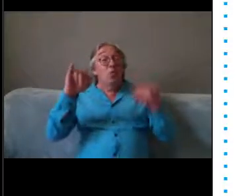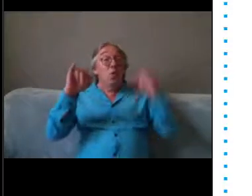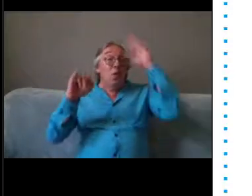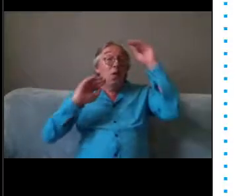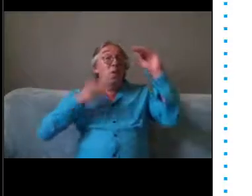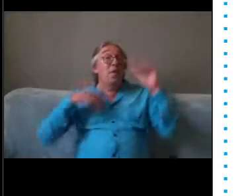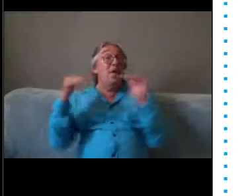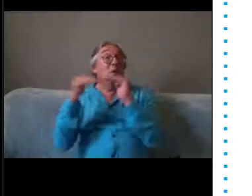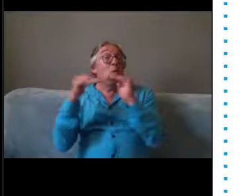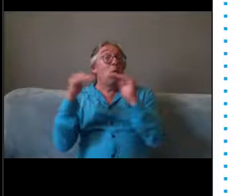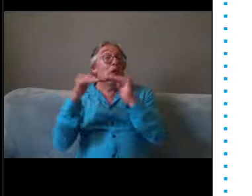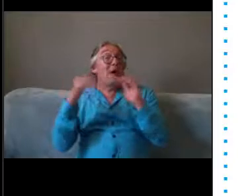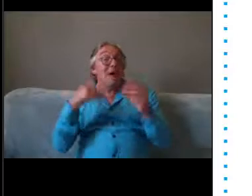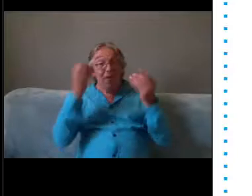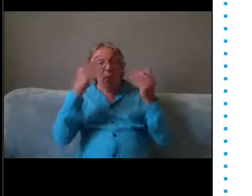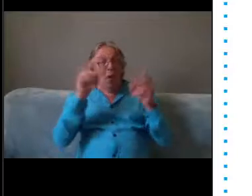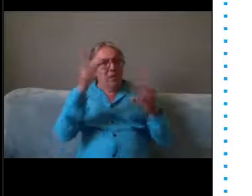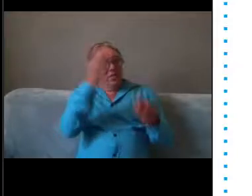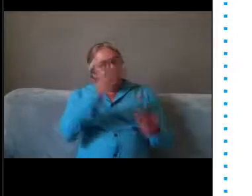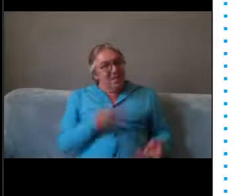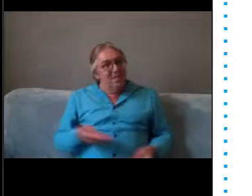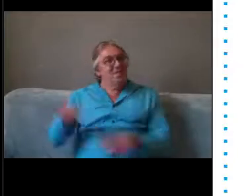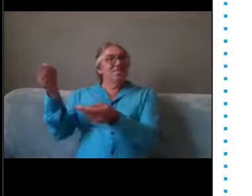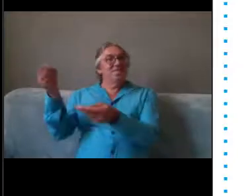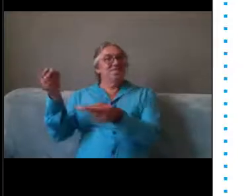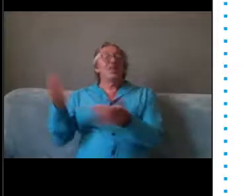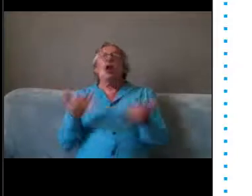We realised that we cannot do everything at the Flanders level